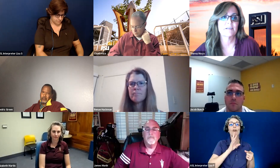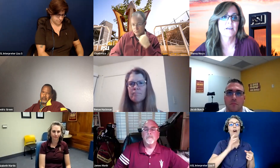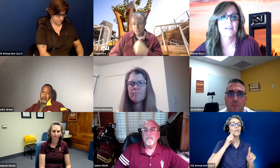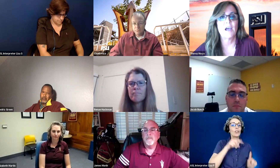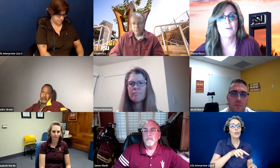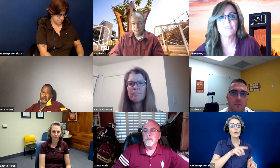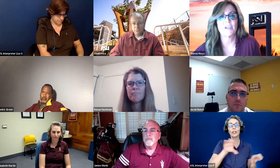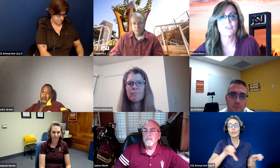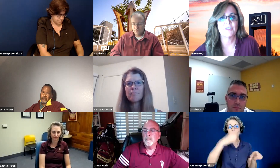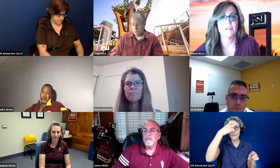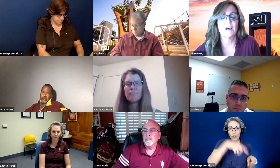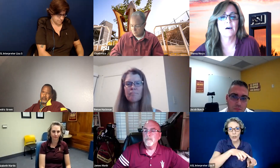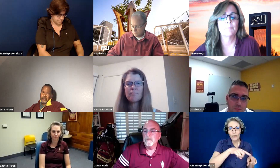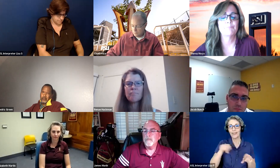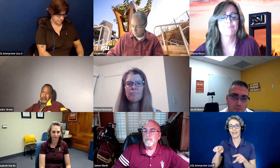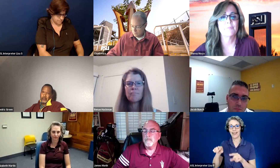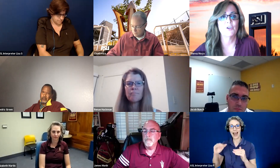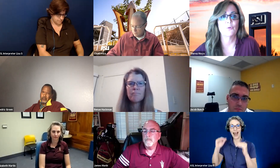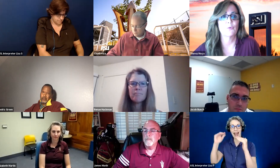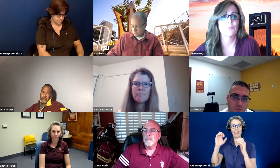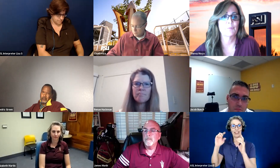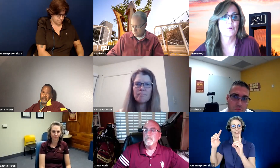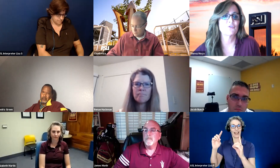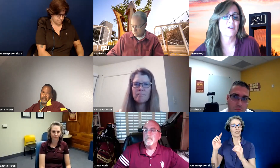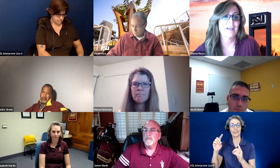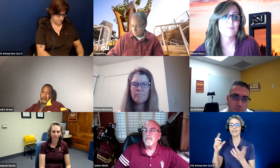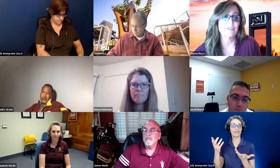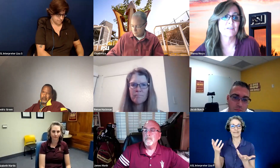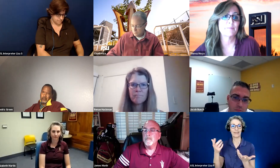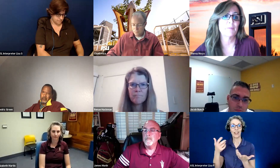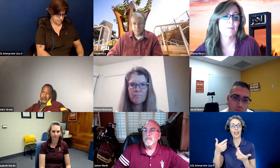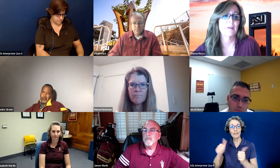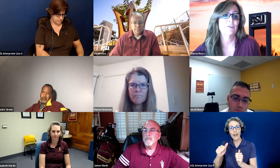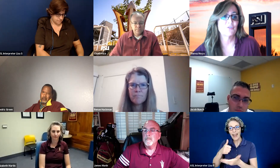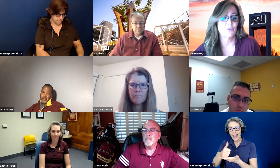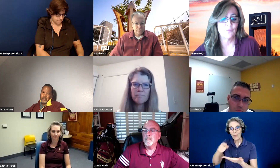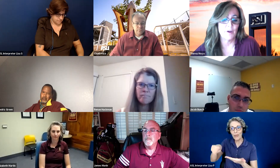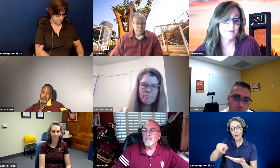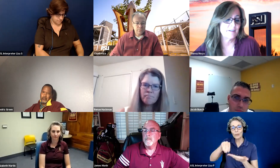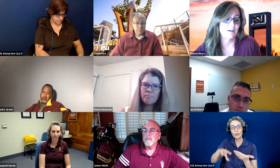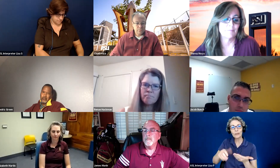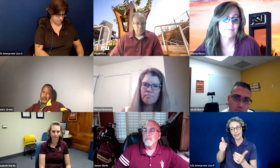And in higher education we're trying to help students use their voice.